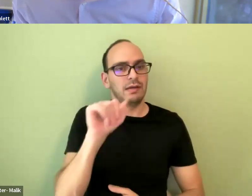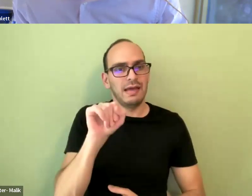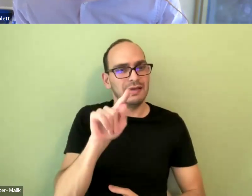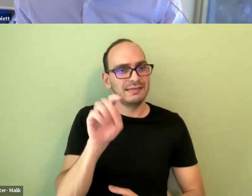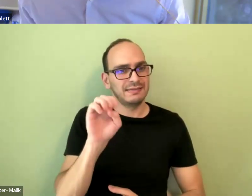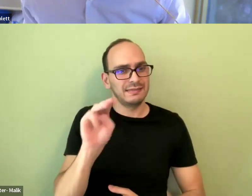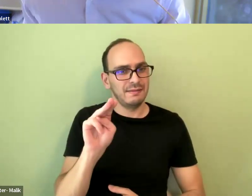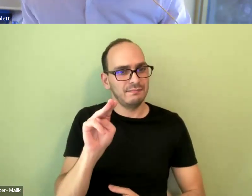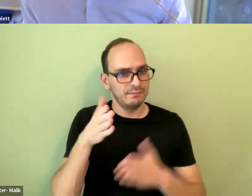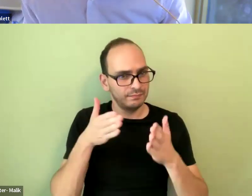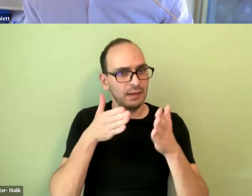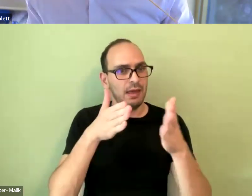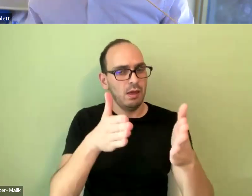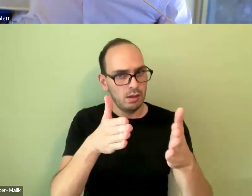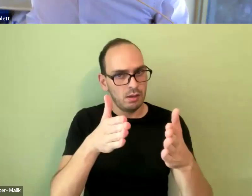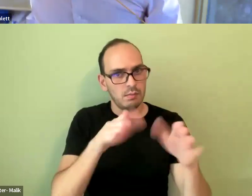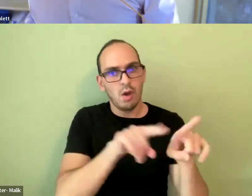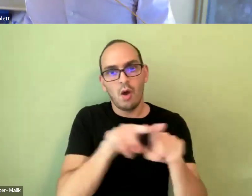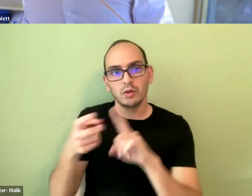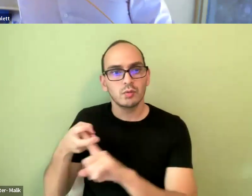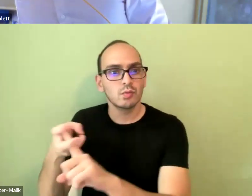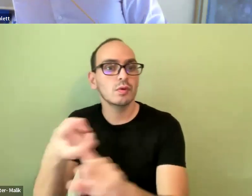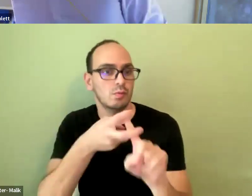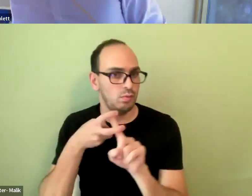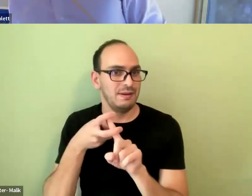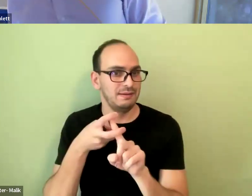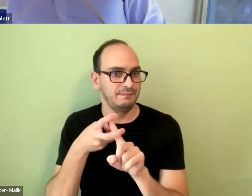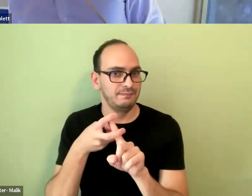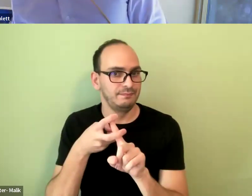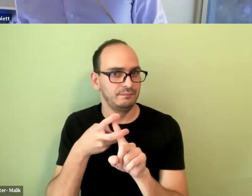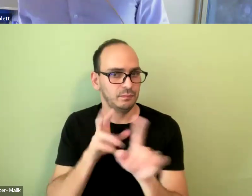But also S-STEM student recruitment. One of the challenges that